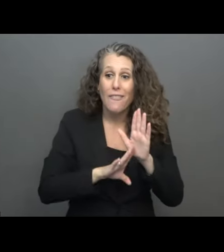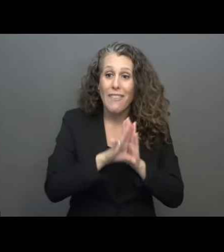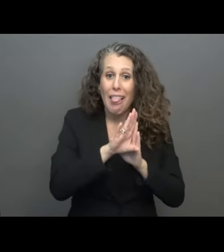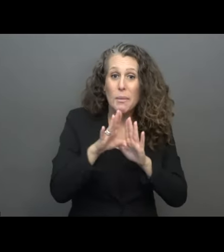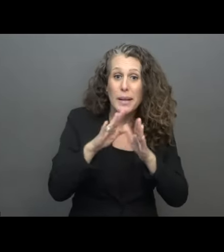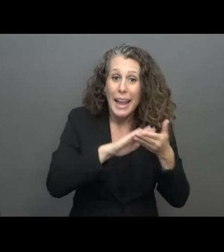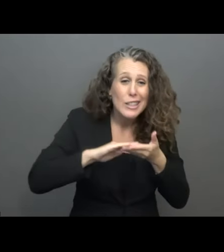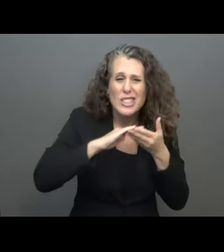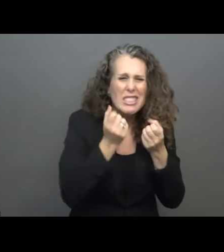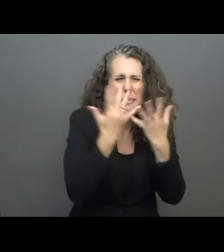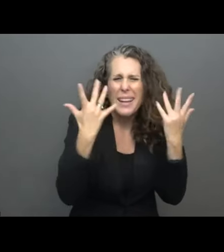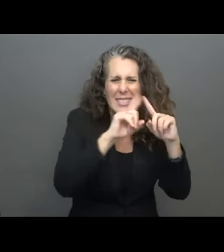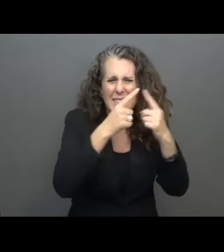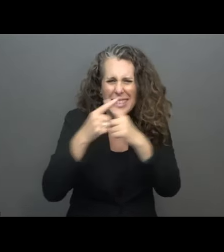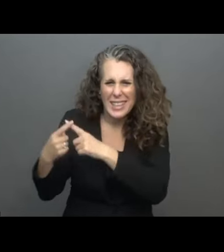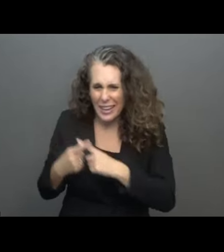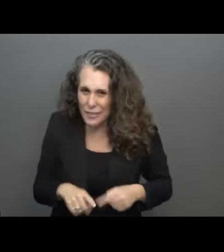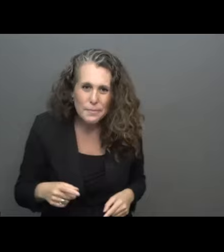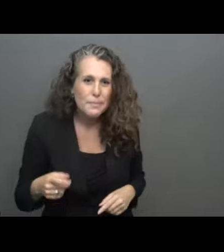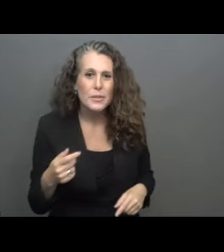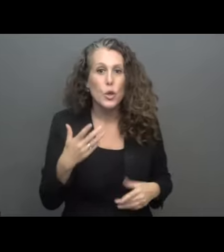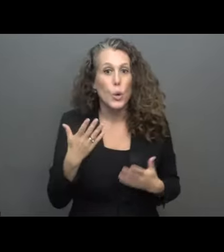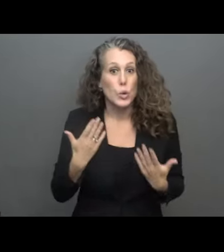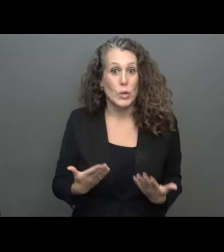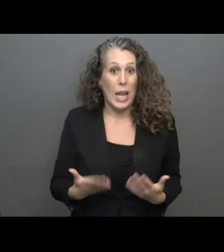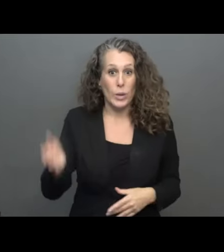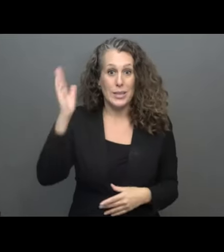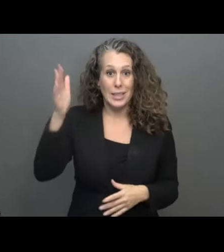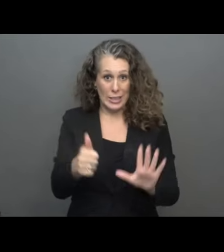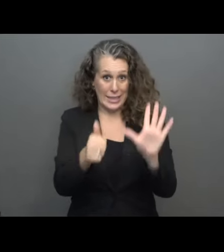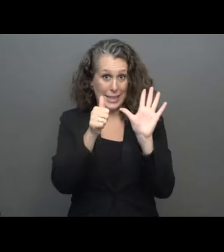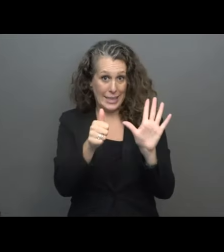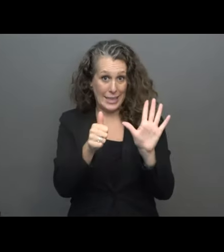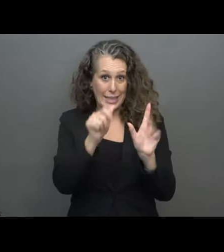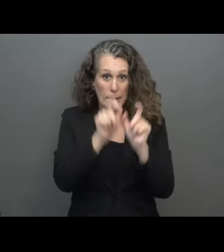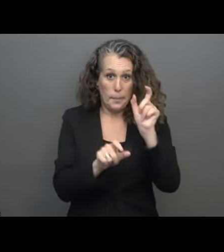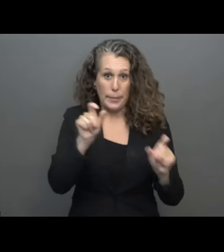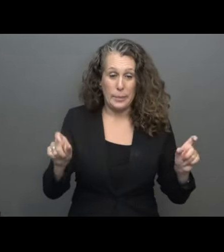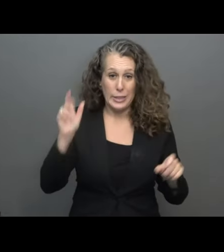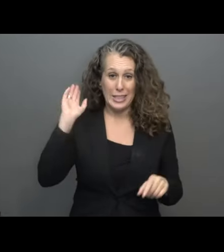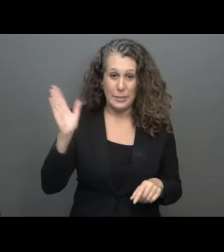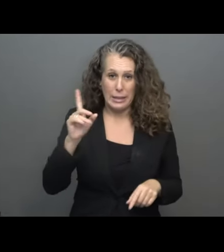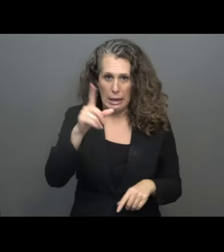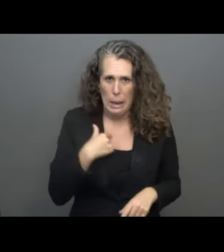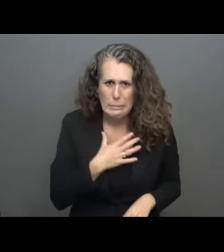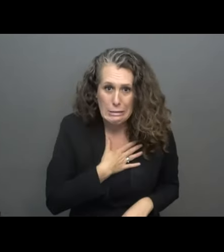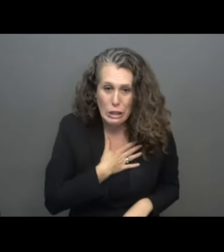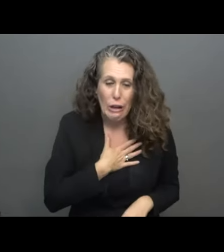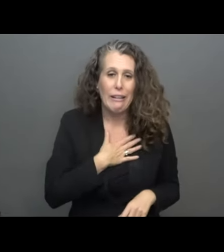respect to the doctor, an idea. I think these are injury, does not replace this act of social or secret decisions or international cooperation. 14:45:21 So Peter they replace here that you